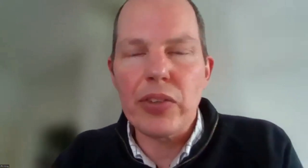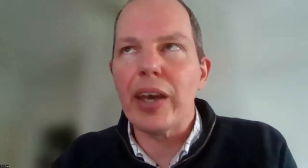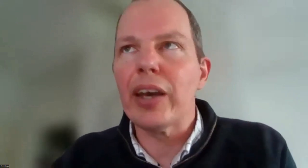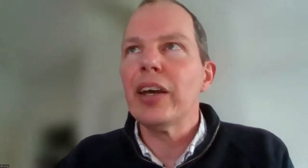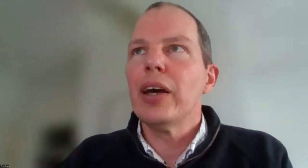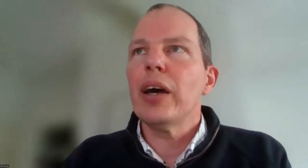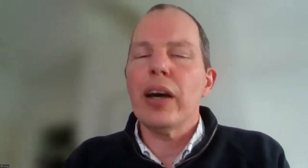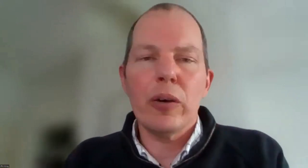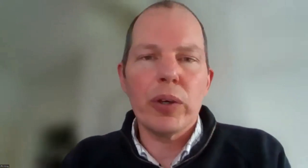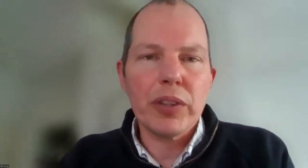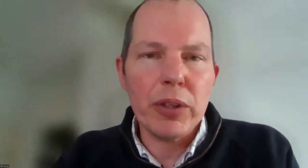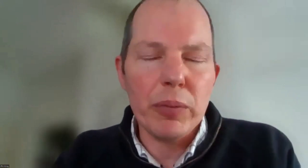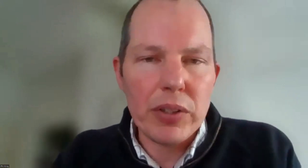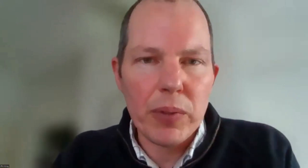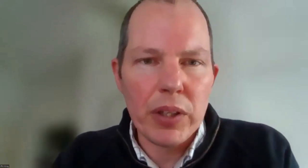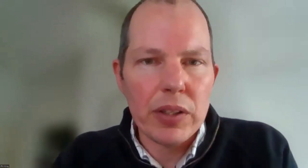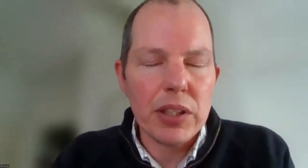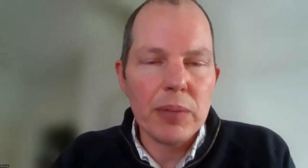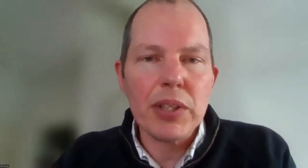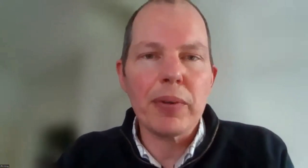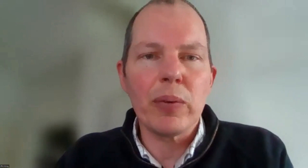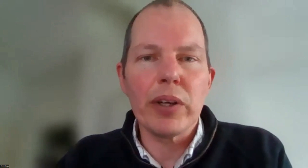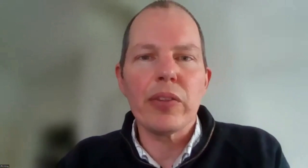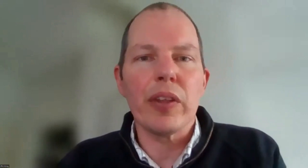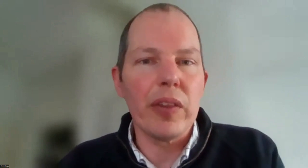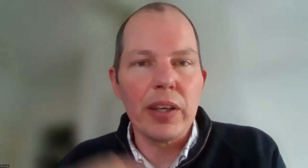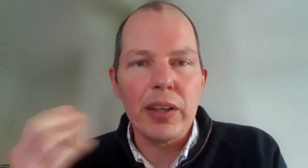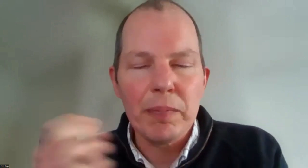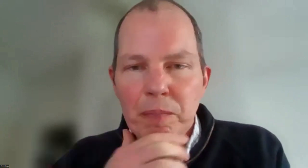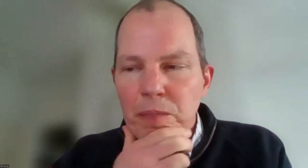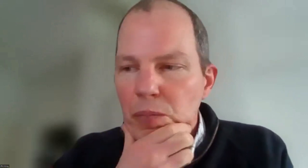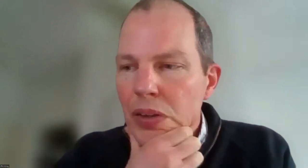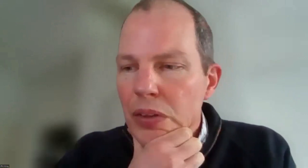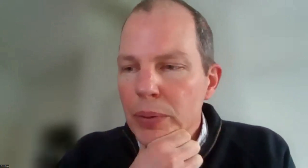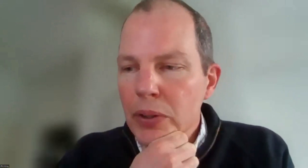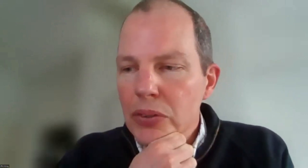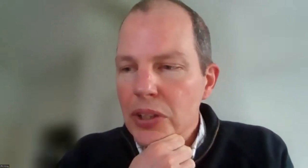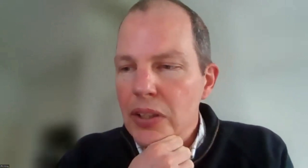process there and we've come up with something that the team's happy with that the other biblical